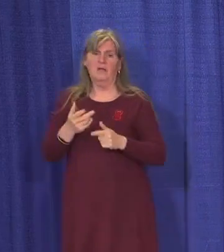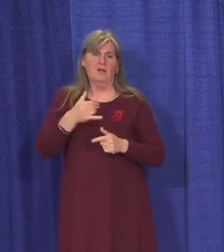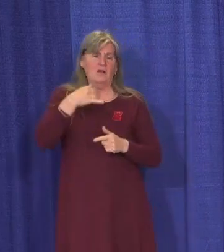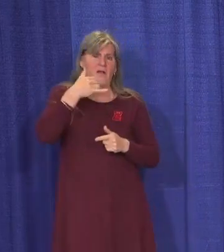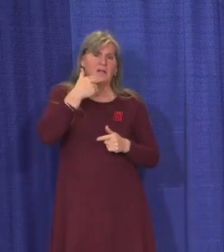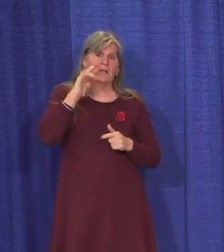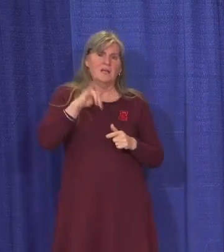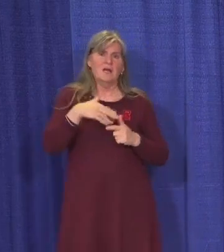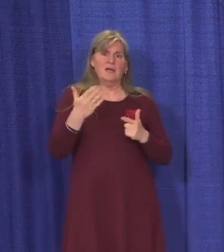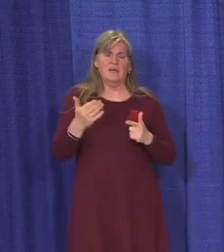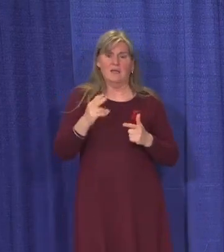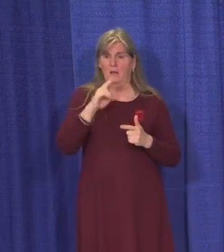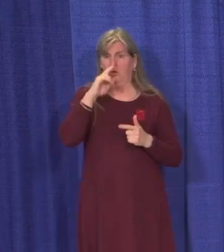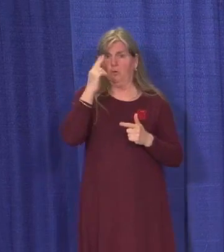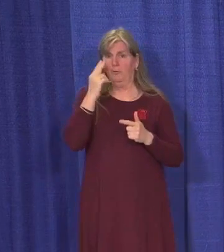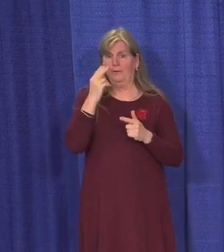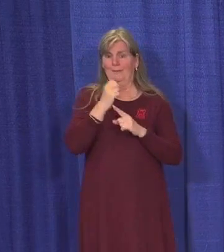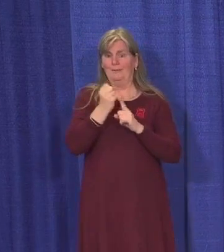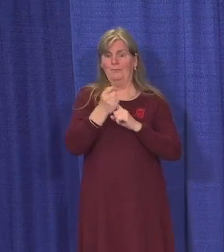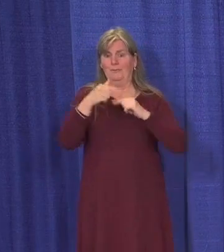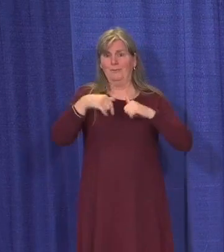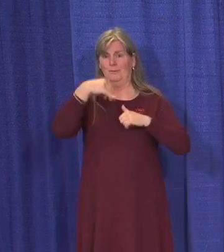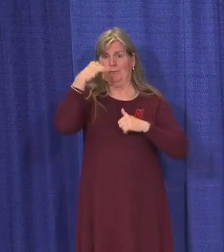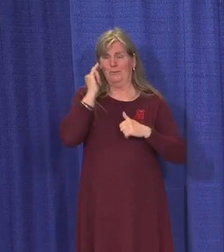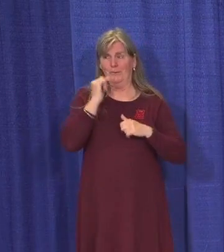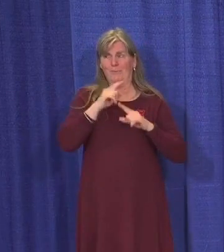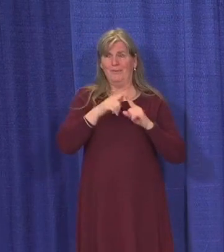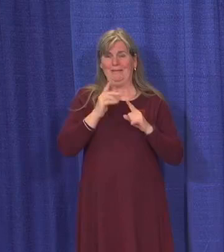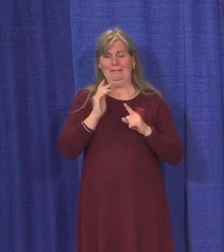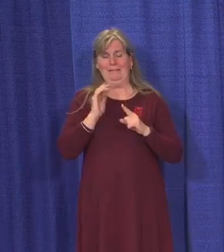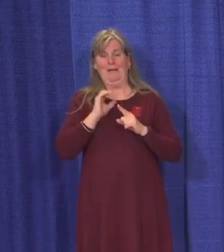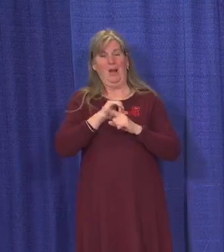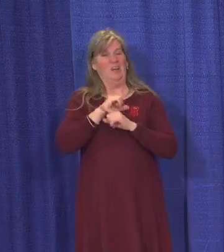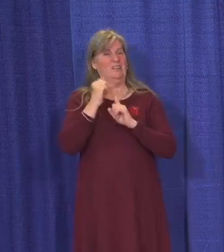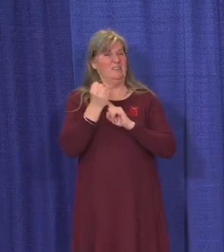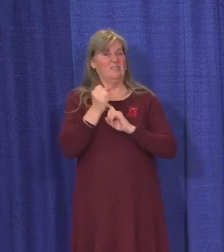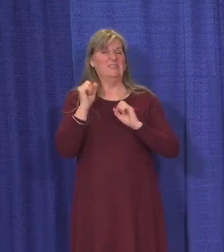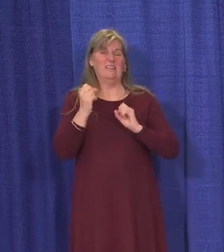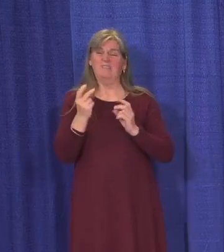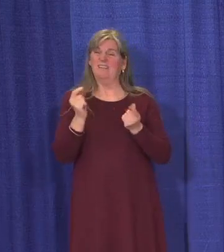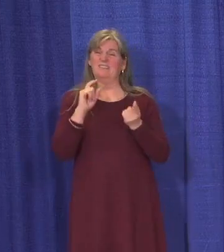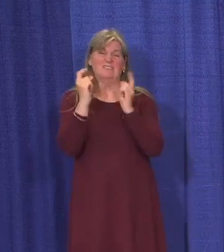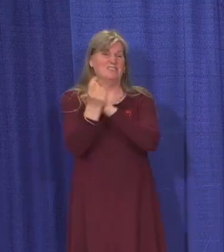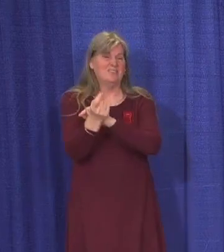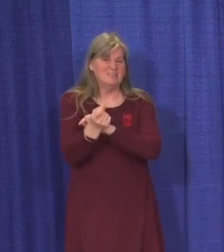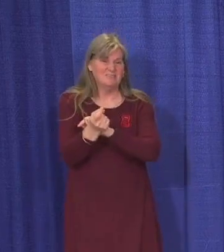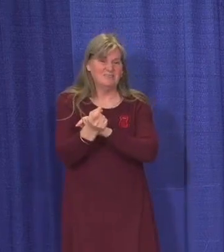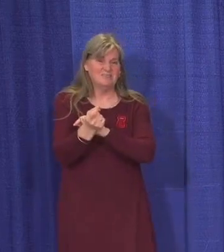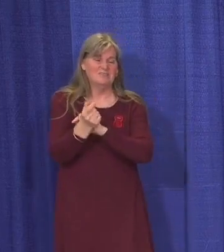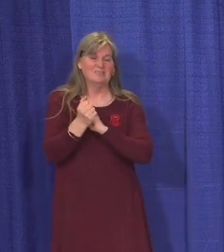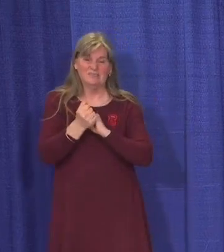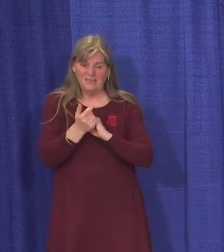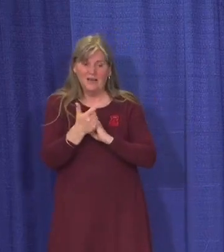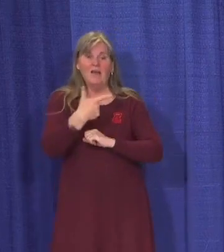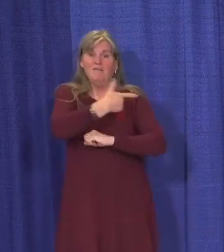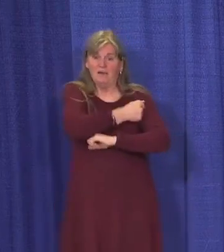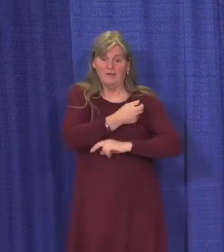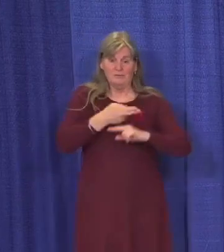It's distressing to see not one but both of our northern neighbours facing a surge in cases after many months of